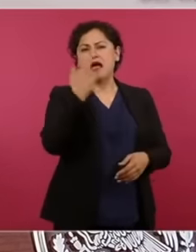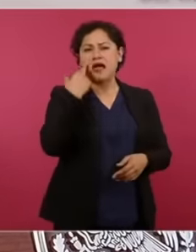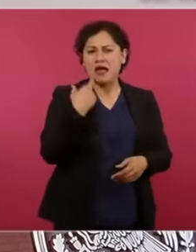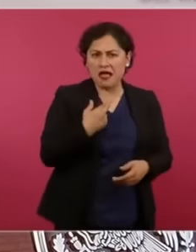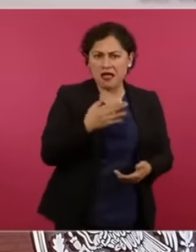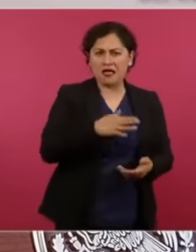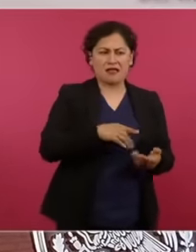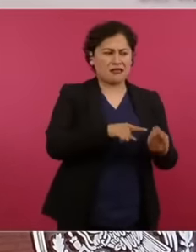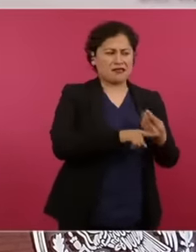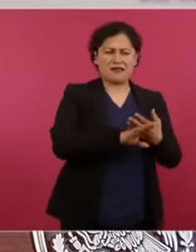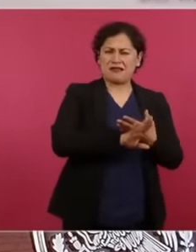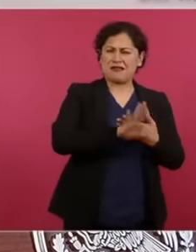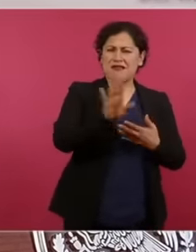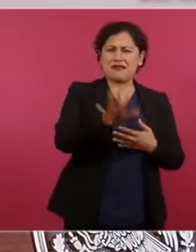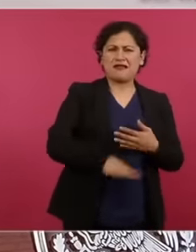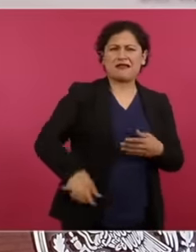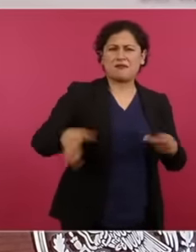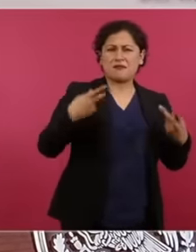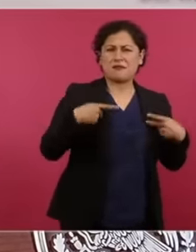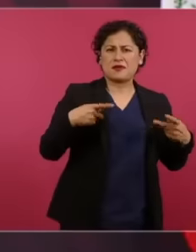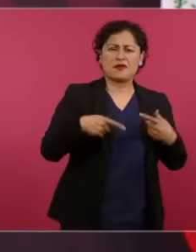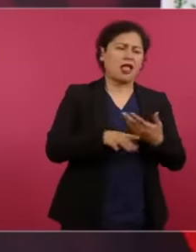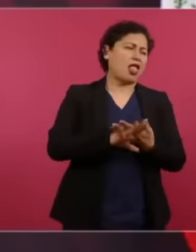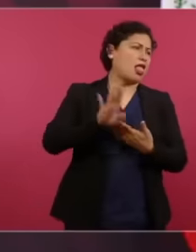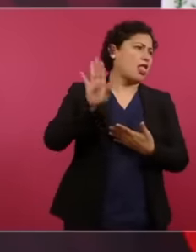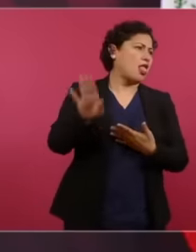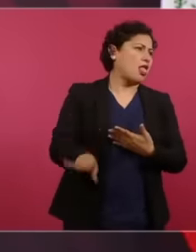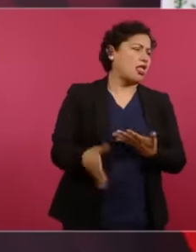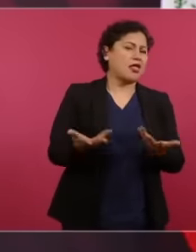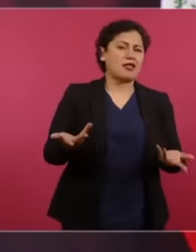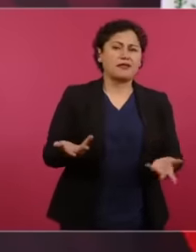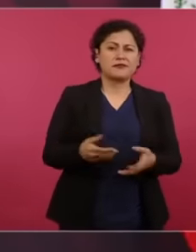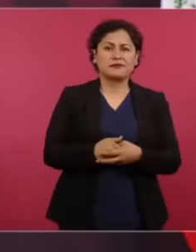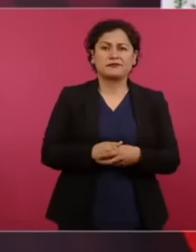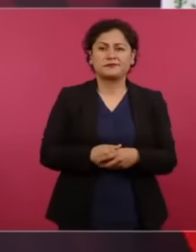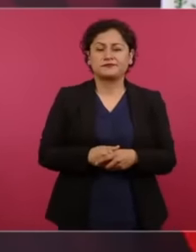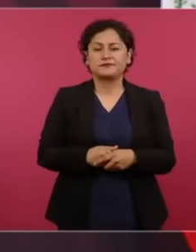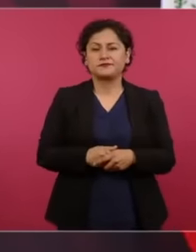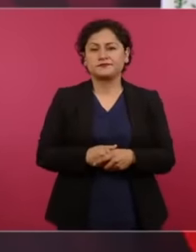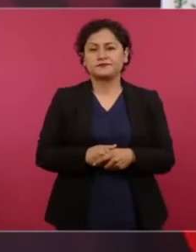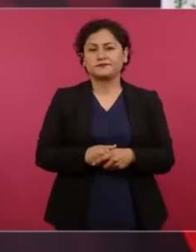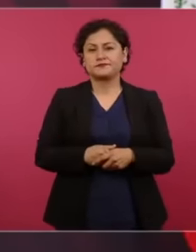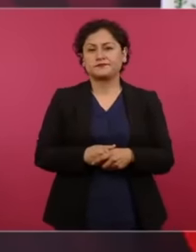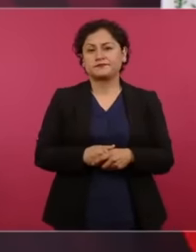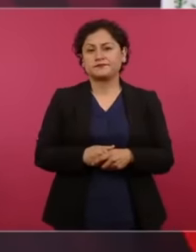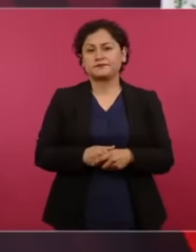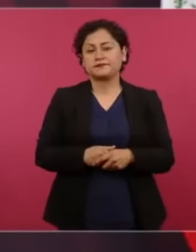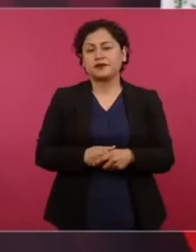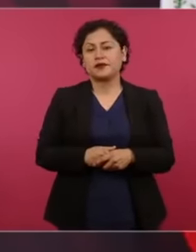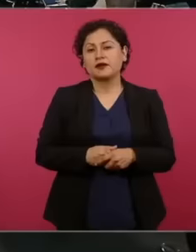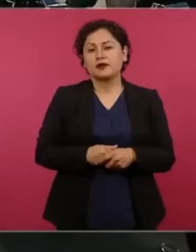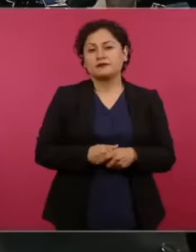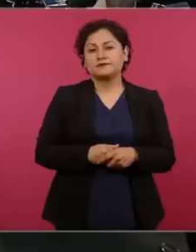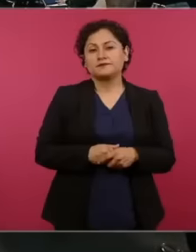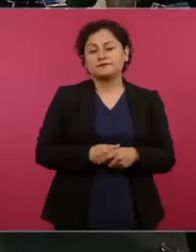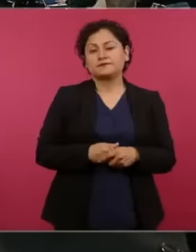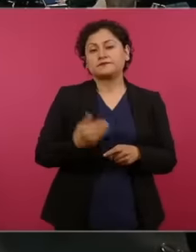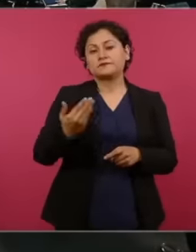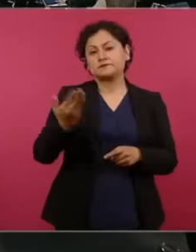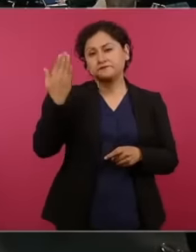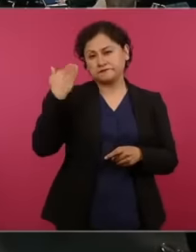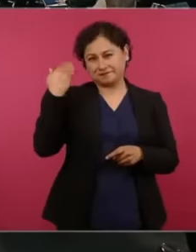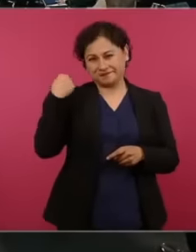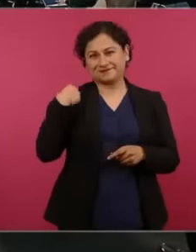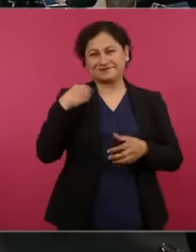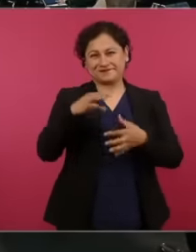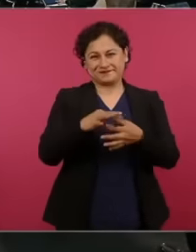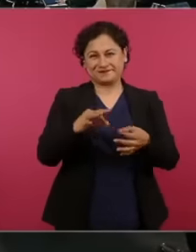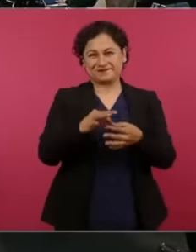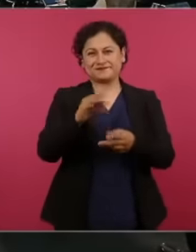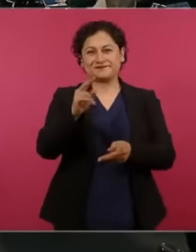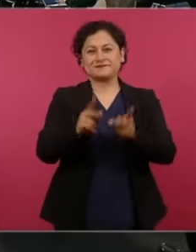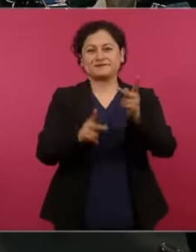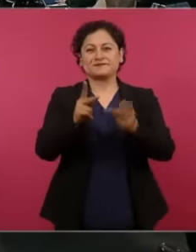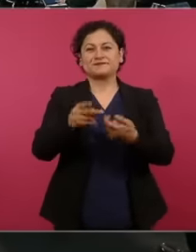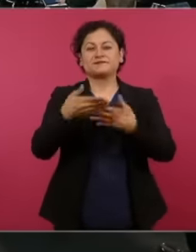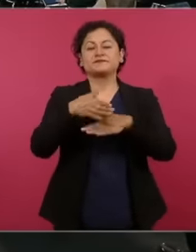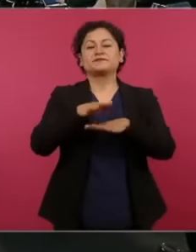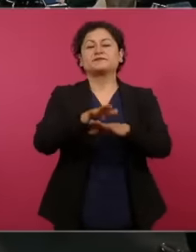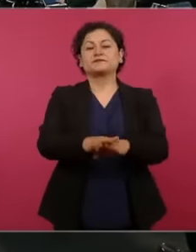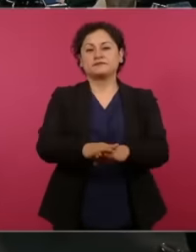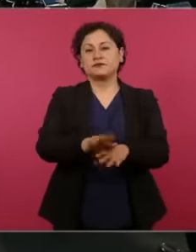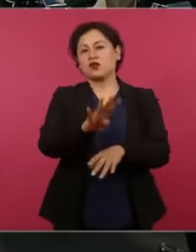people, we were talking about that of the 300 400 undersigned, 90